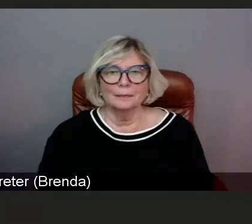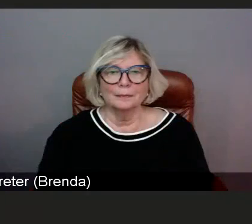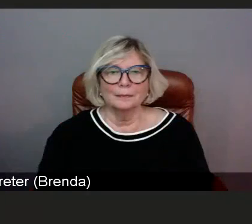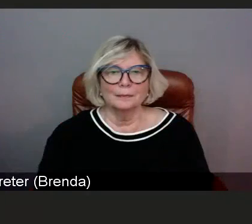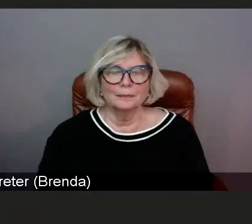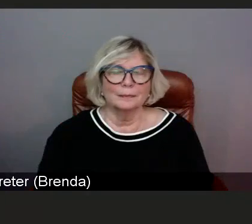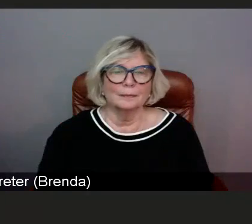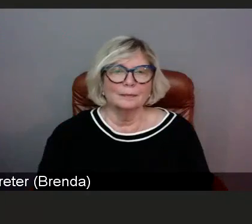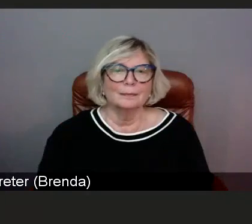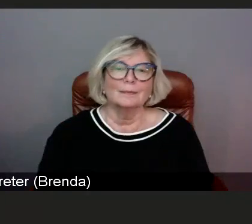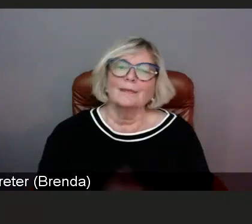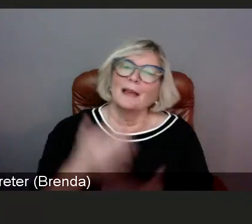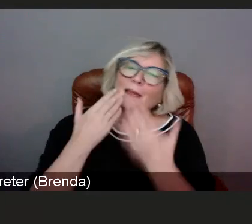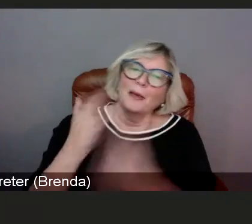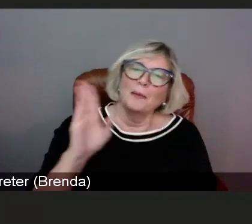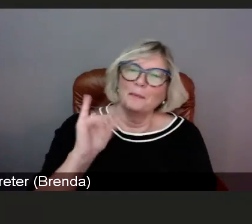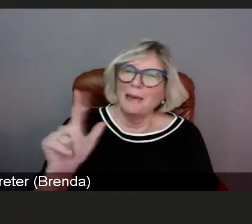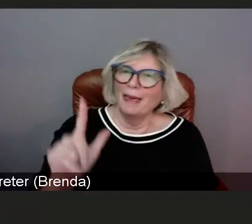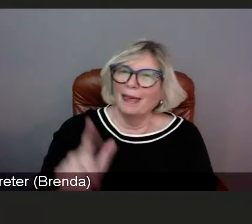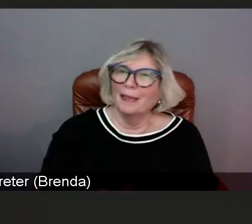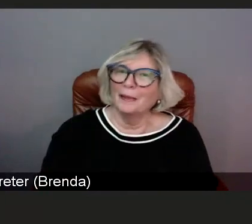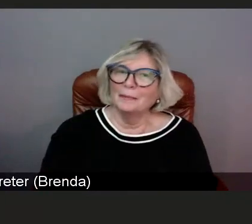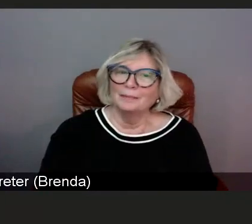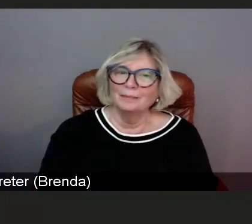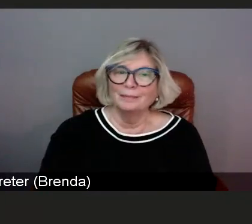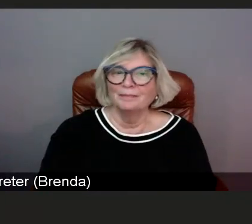Thank you, Bill. I'll only take a few more minutes